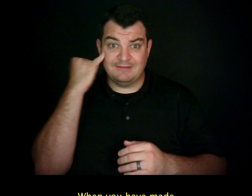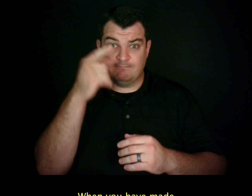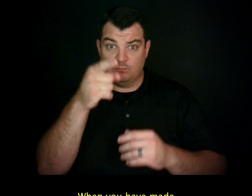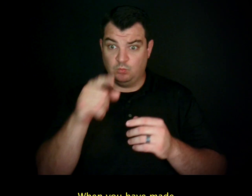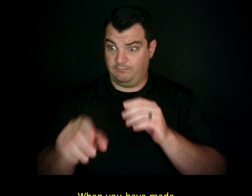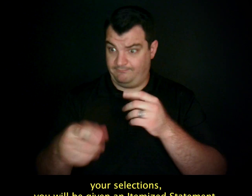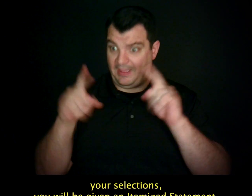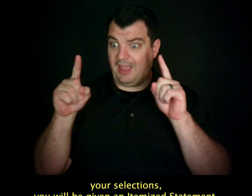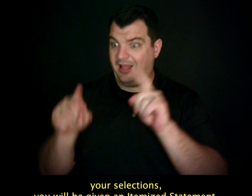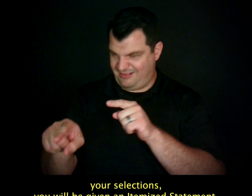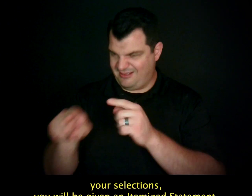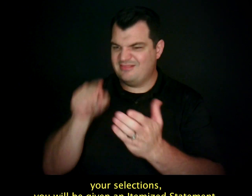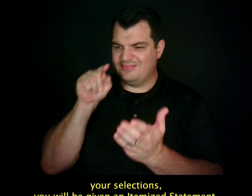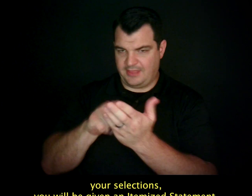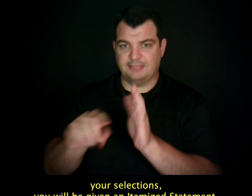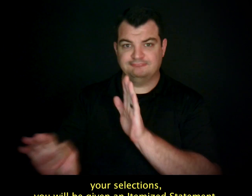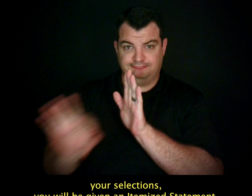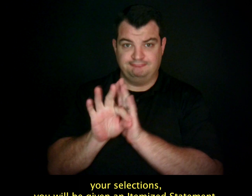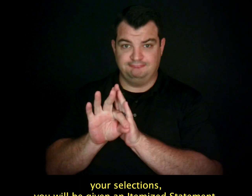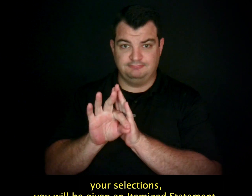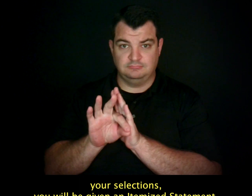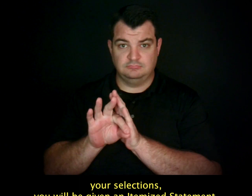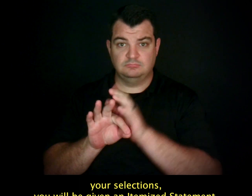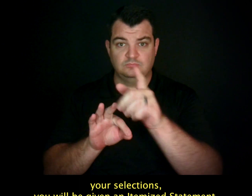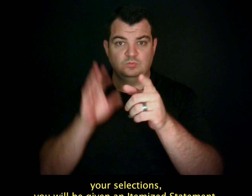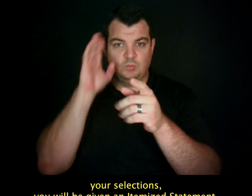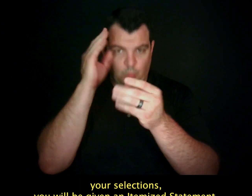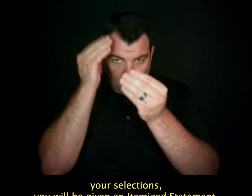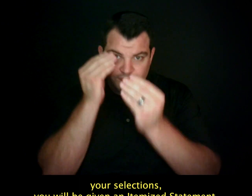When you have made your selections, you will be given an Itemized Statement,